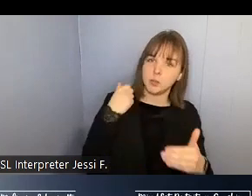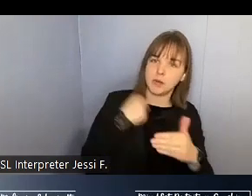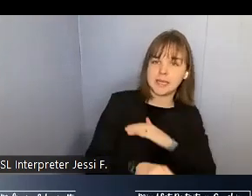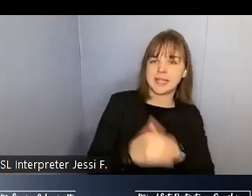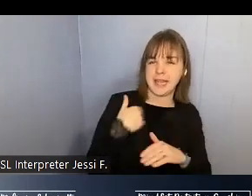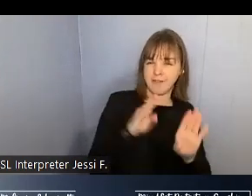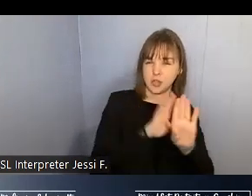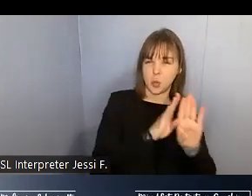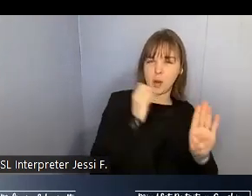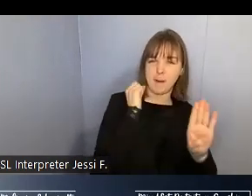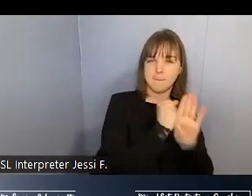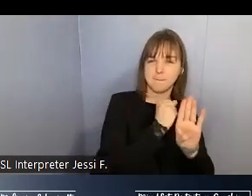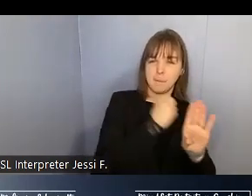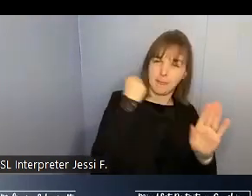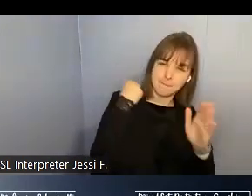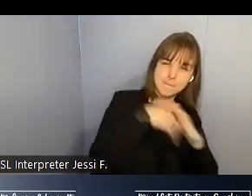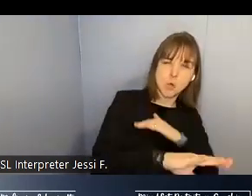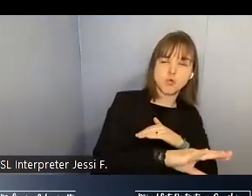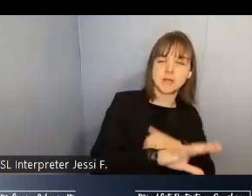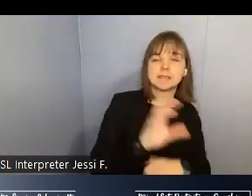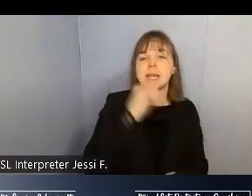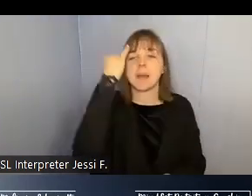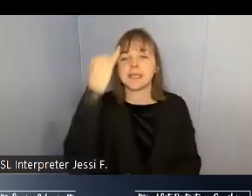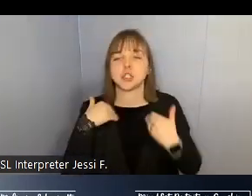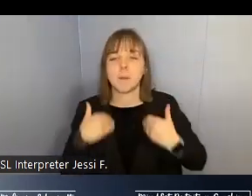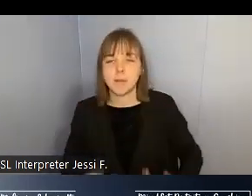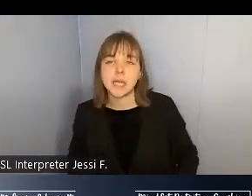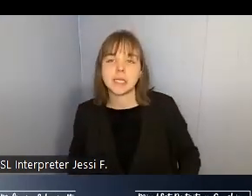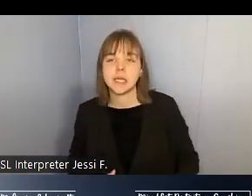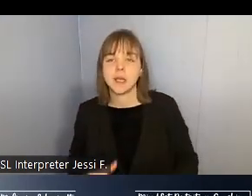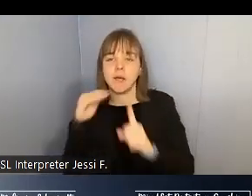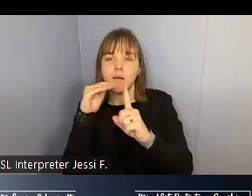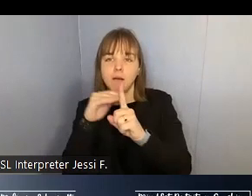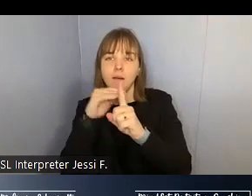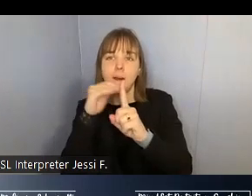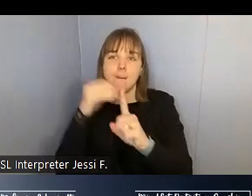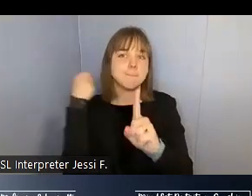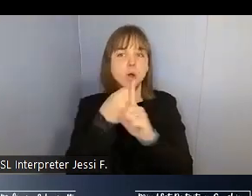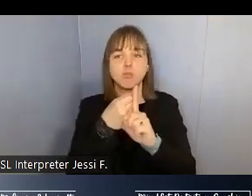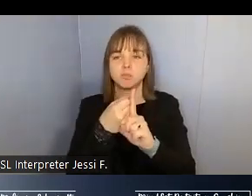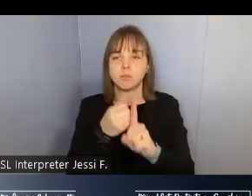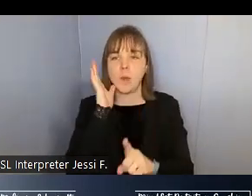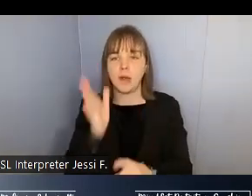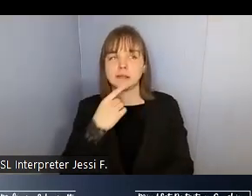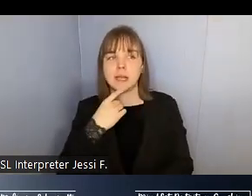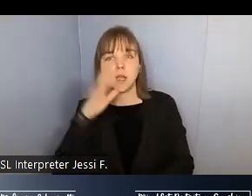So your body needs the energy. And then, of course, life happens, like a global pandemic, or eight weeks of a holiday, or a death